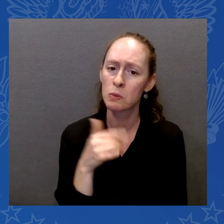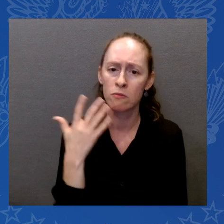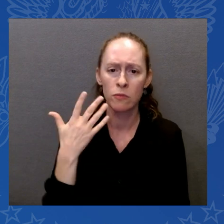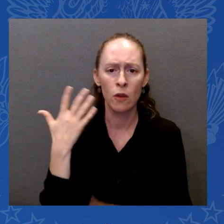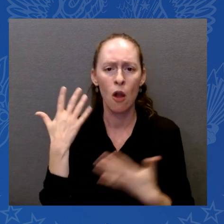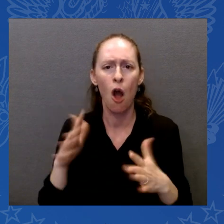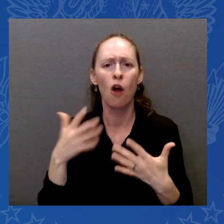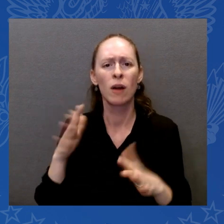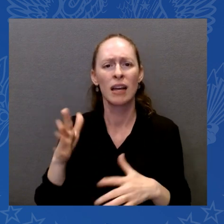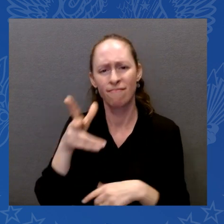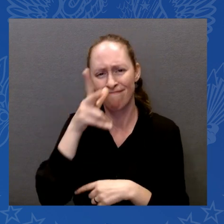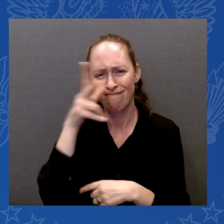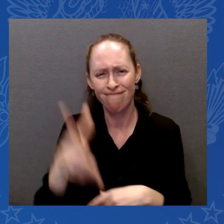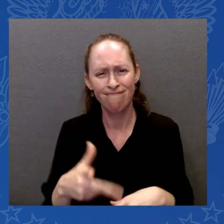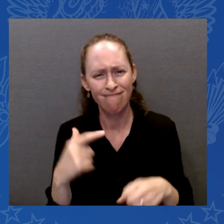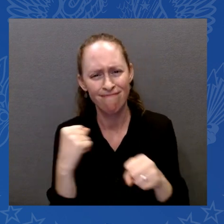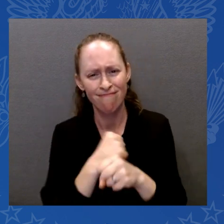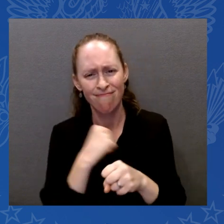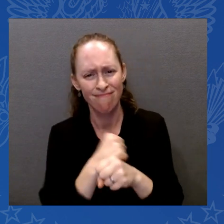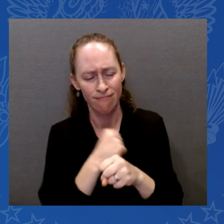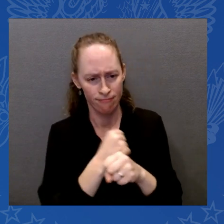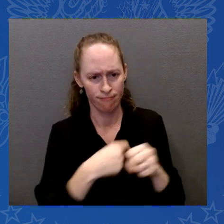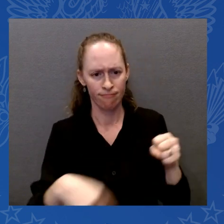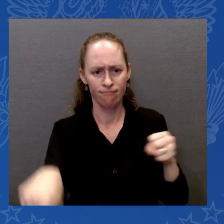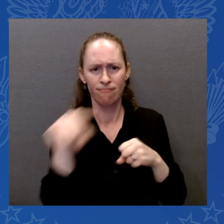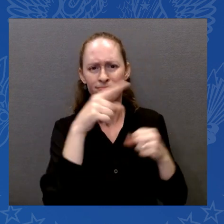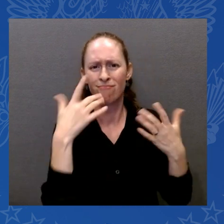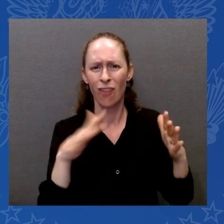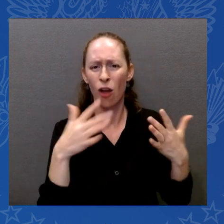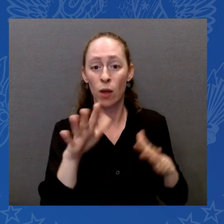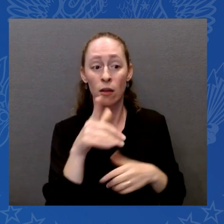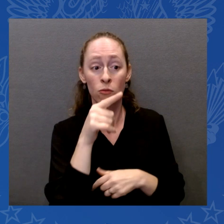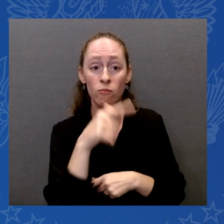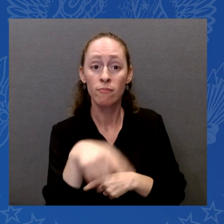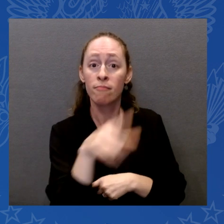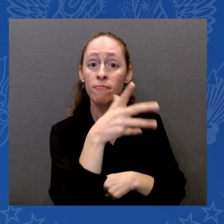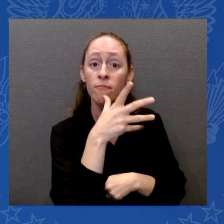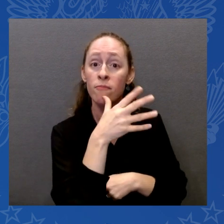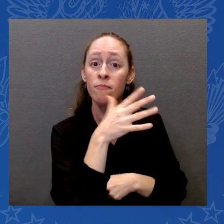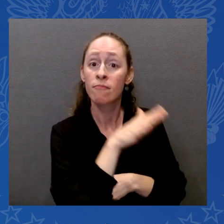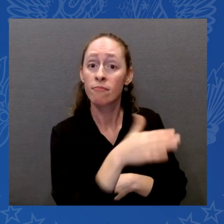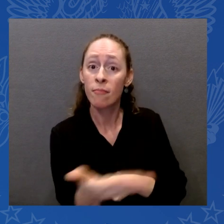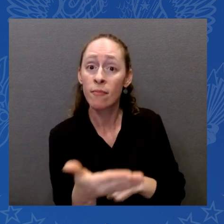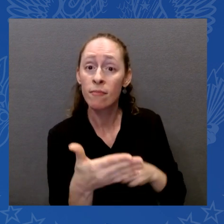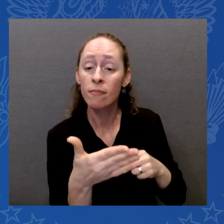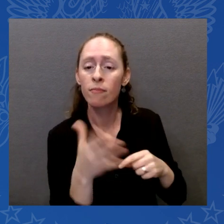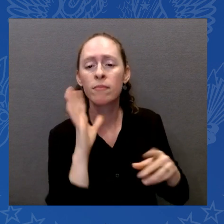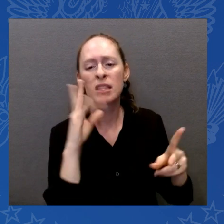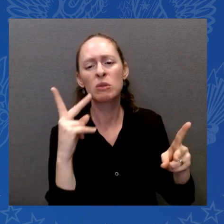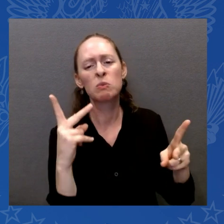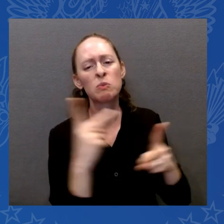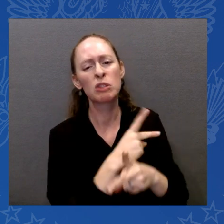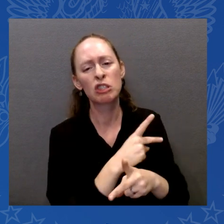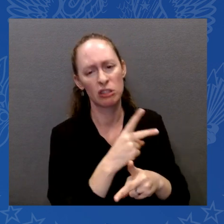will increase maternal mortality by 24 percent for all women and almost by 40 percent for black women.